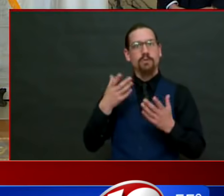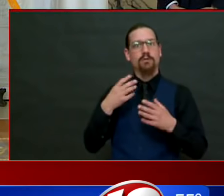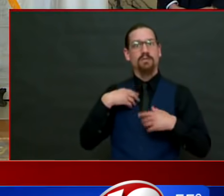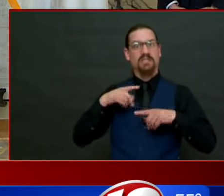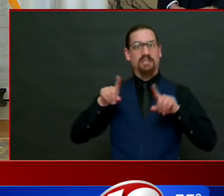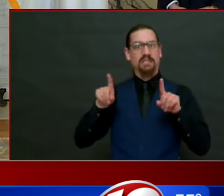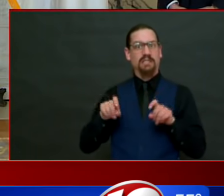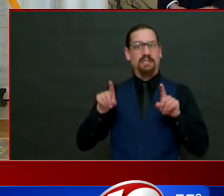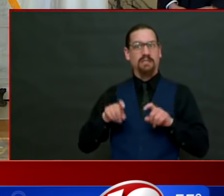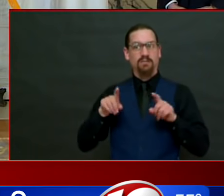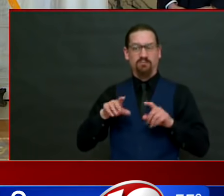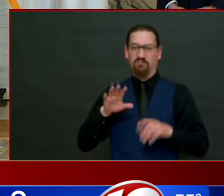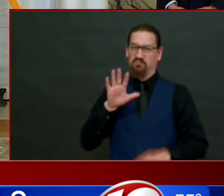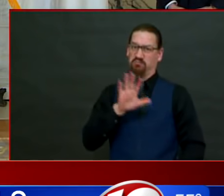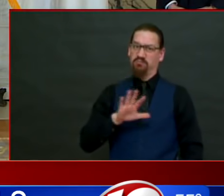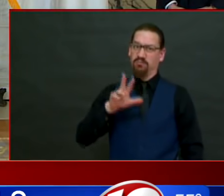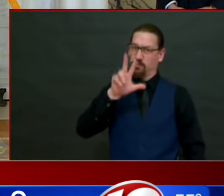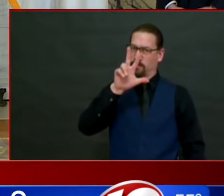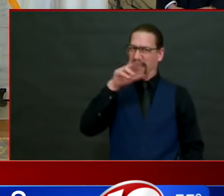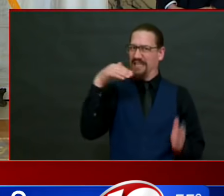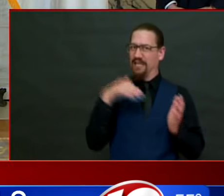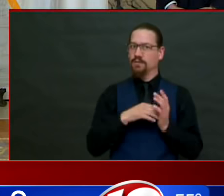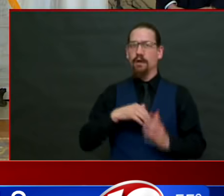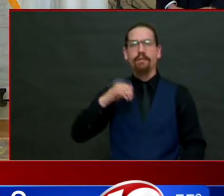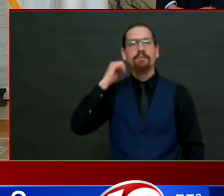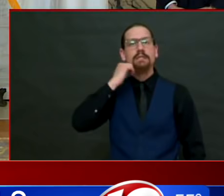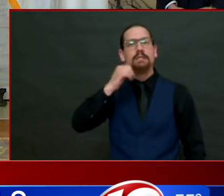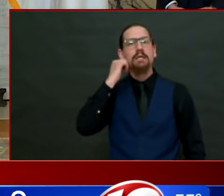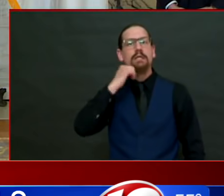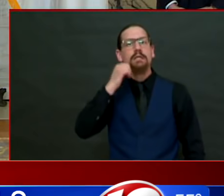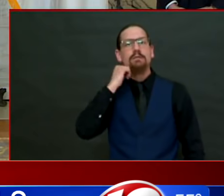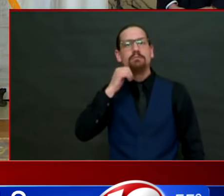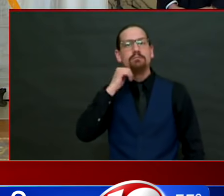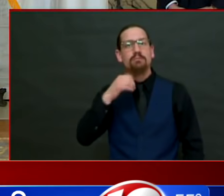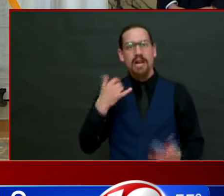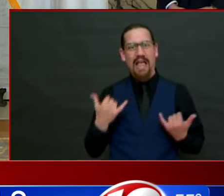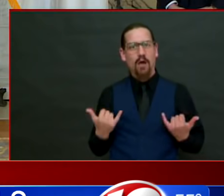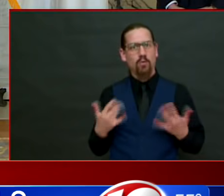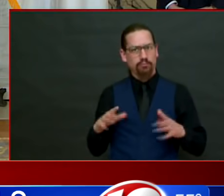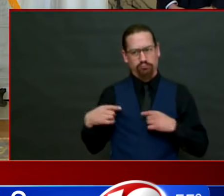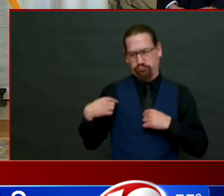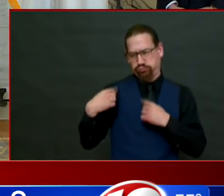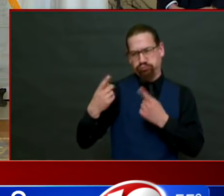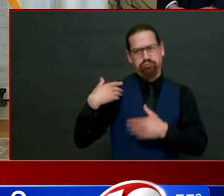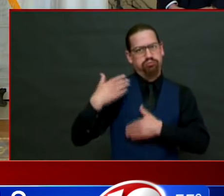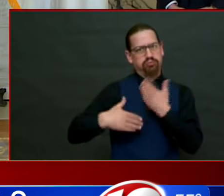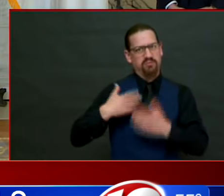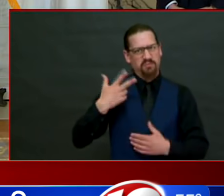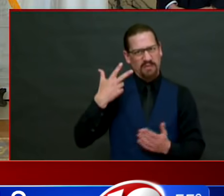RIGHT NOW, WE ARE TESTING ABOUT 3000 A DAY.